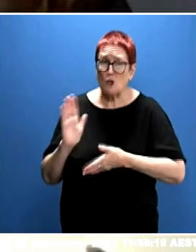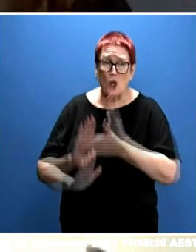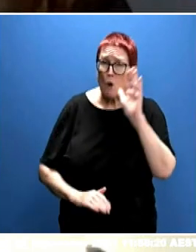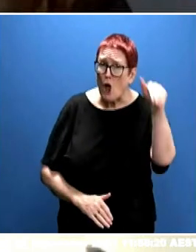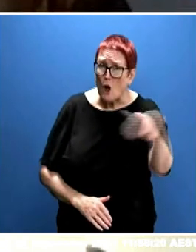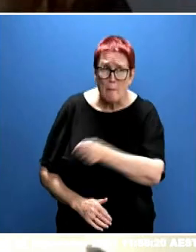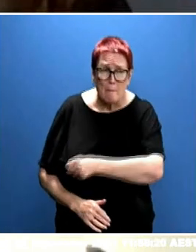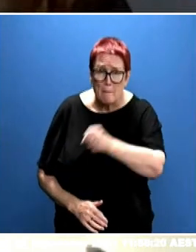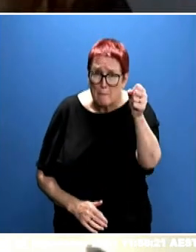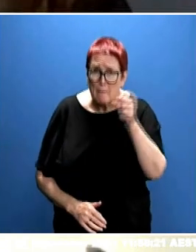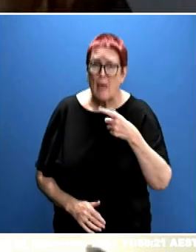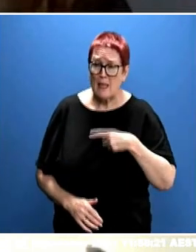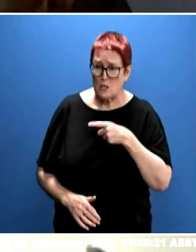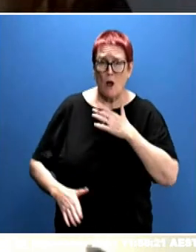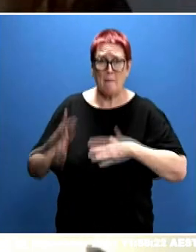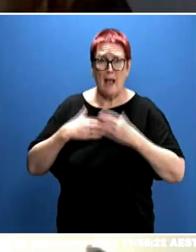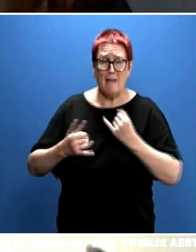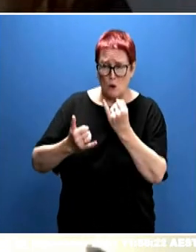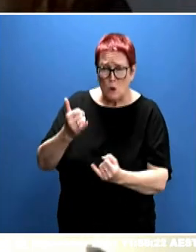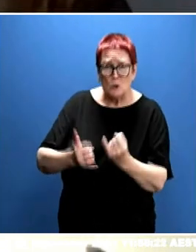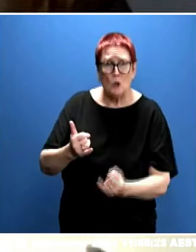and this was why her behaviour was the way that it was.